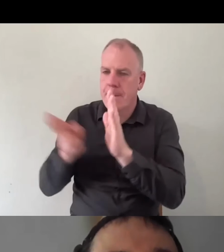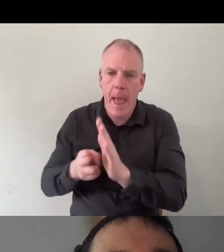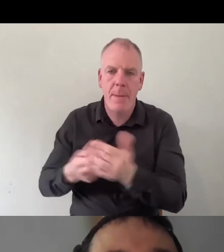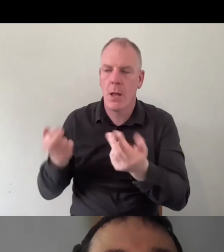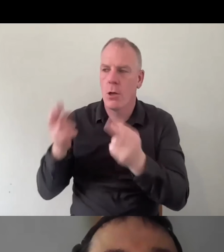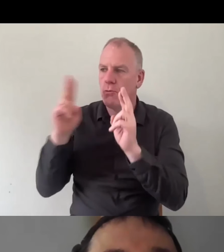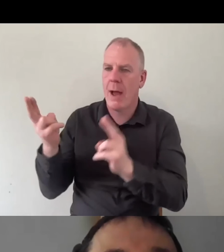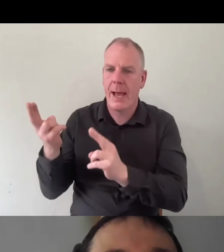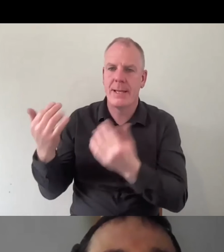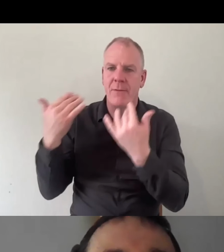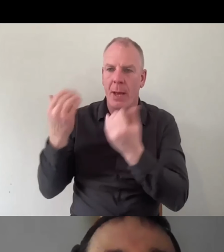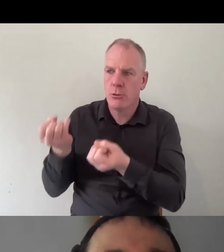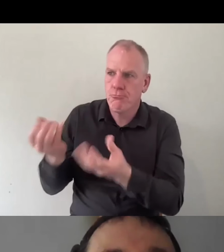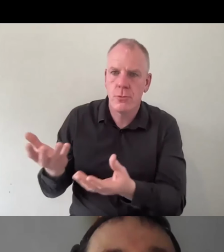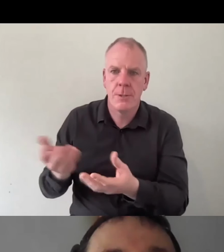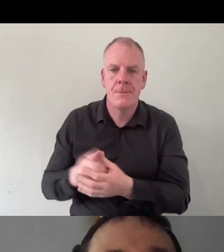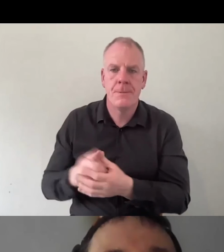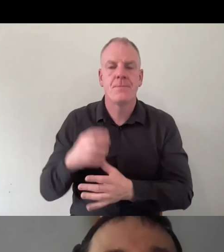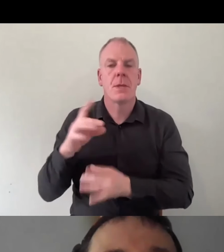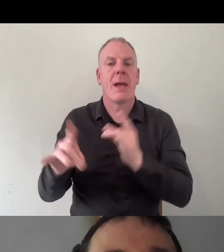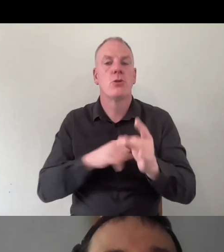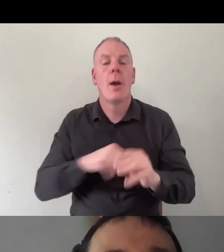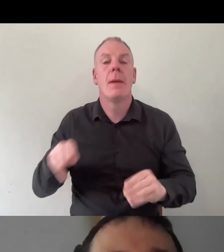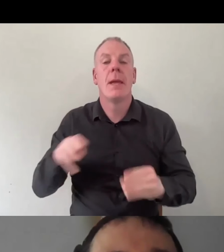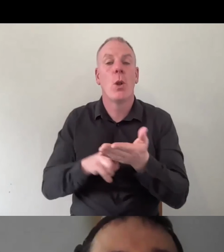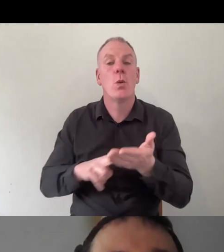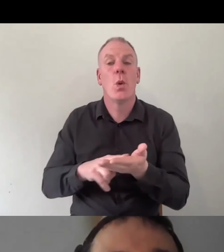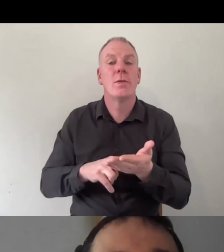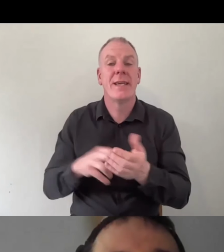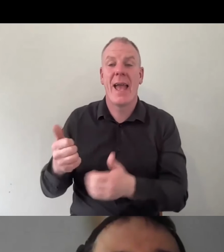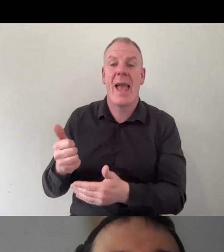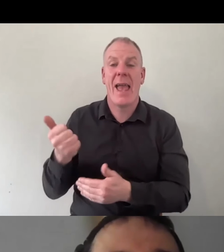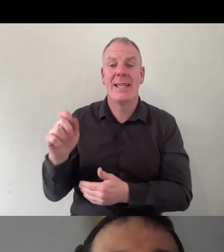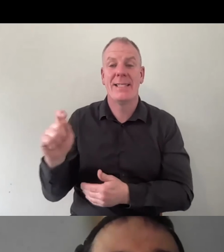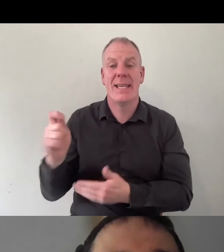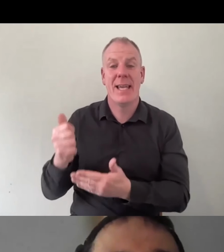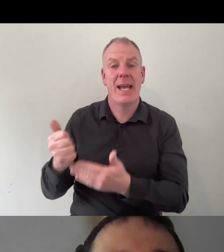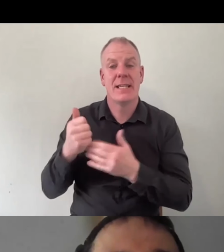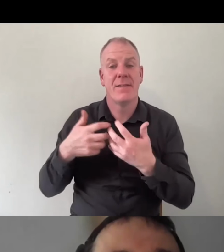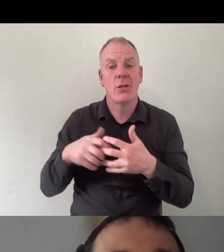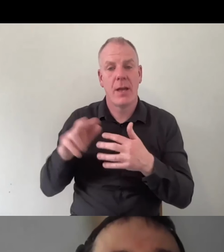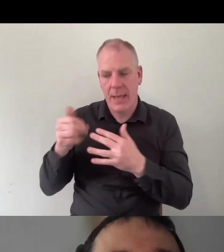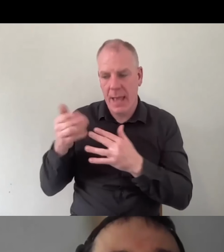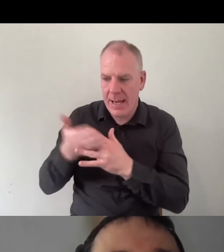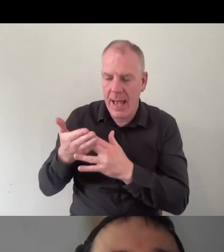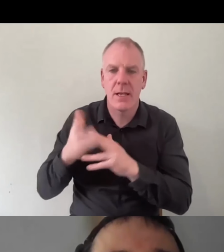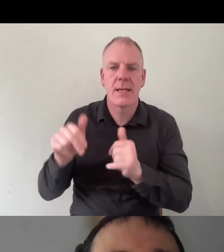to ensure that people using assistive technologies can actually access and interact with that particular content.